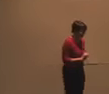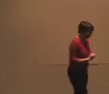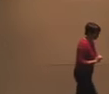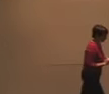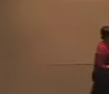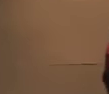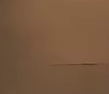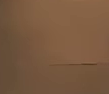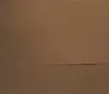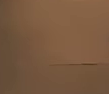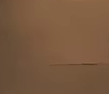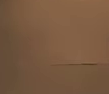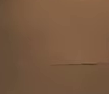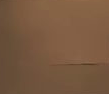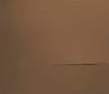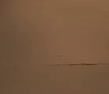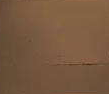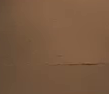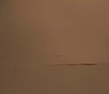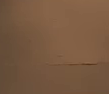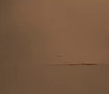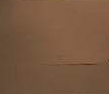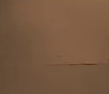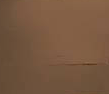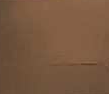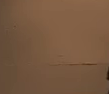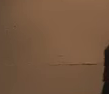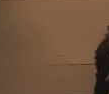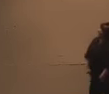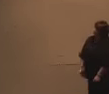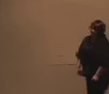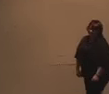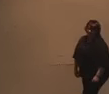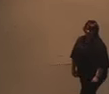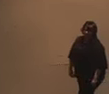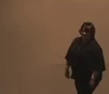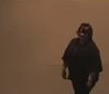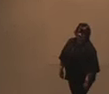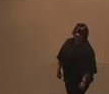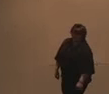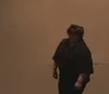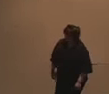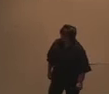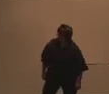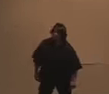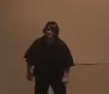And this is the photo taken by the art photographer.